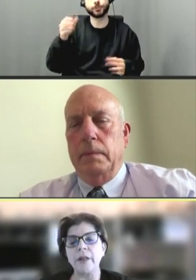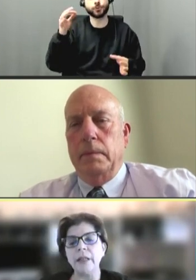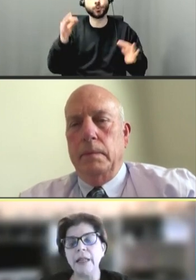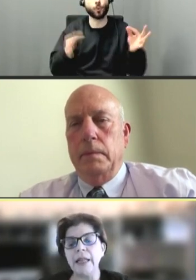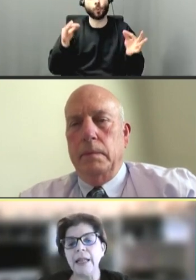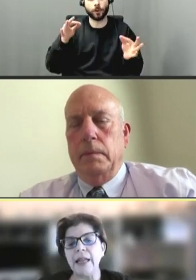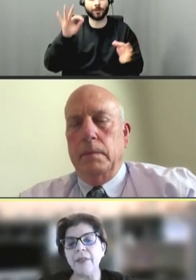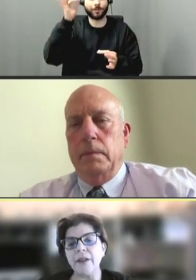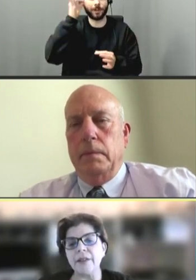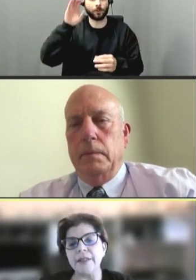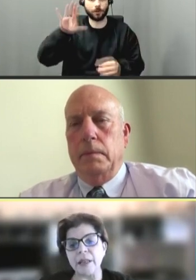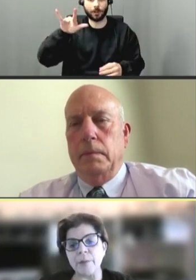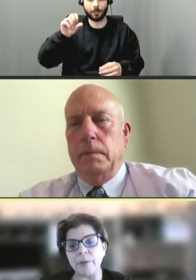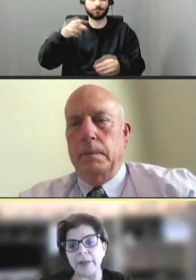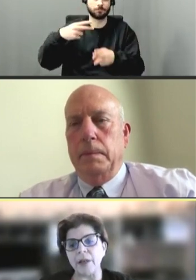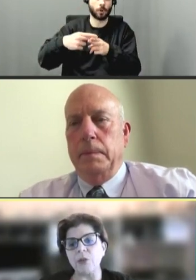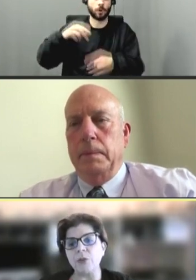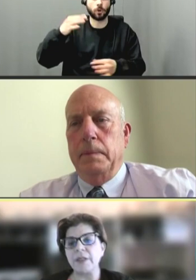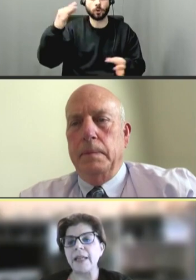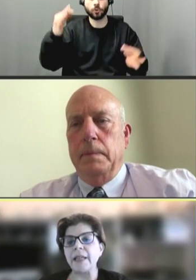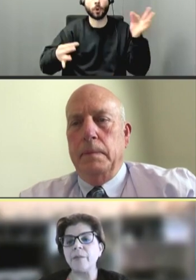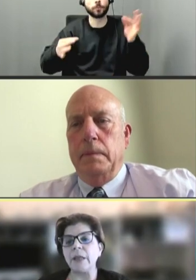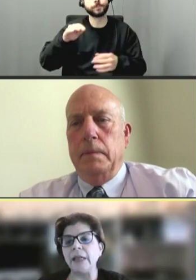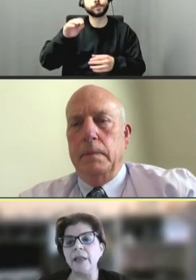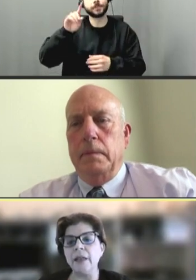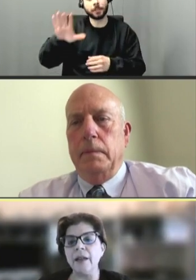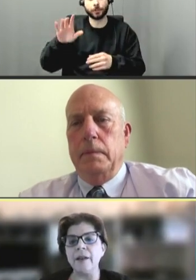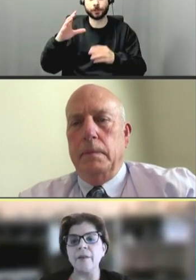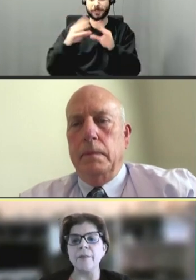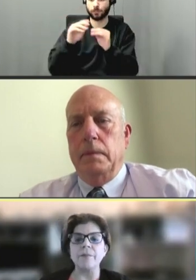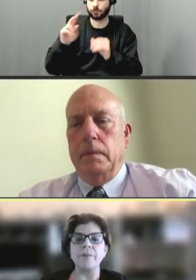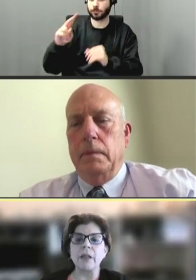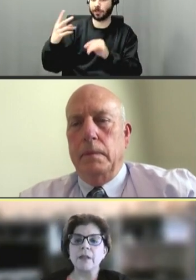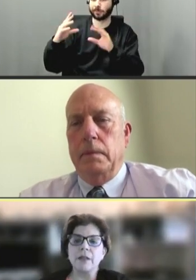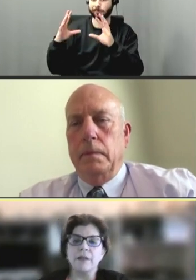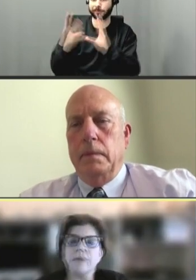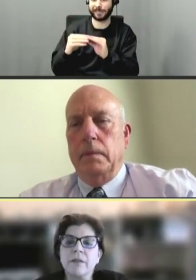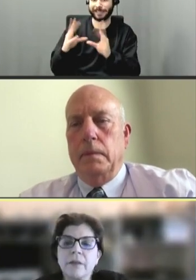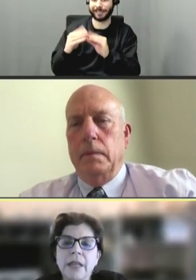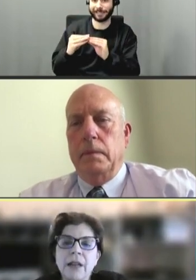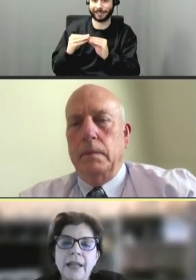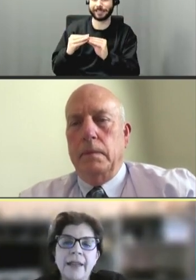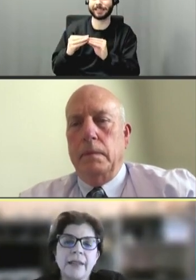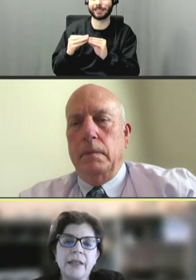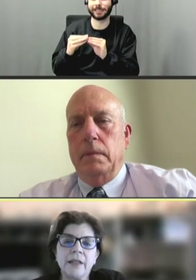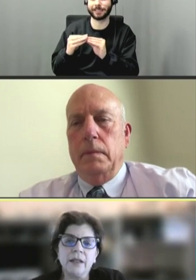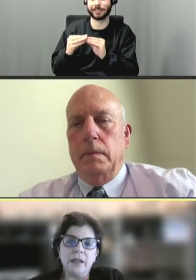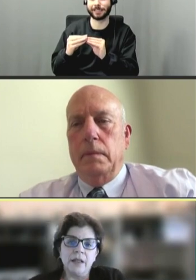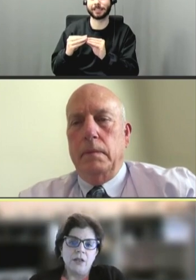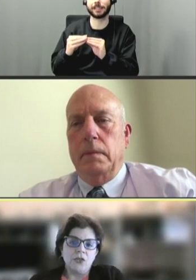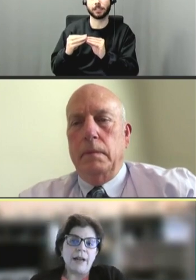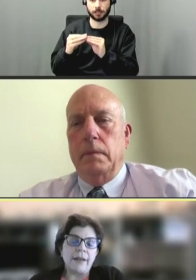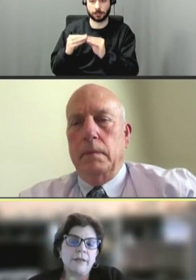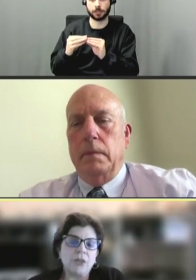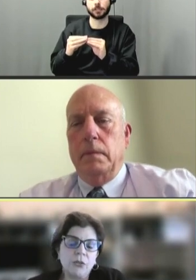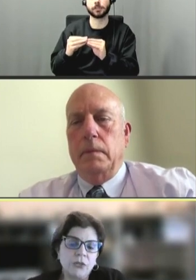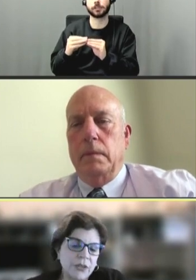In the December meeting, which was the second meeting Kathleen Stratton [phonetic sp], she